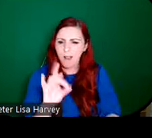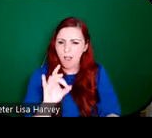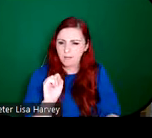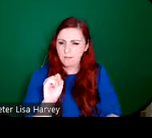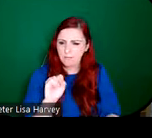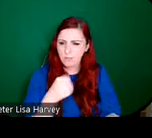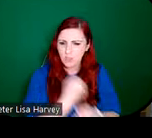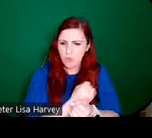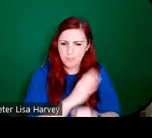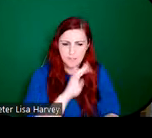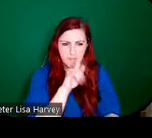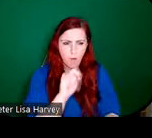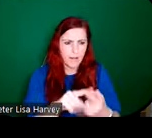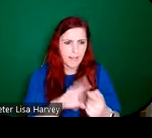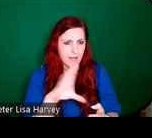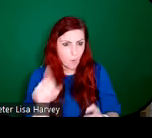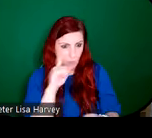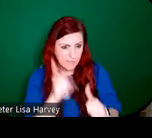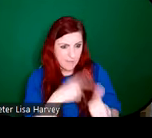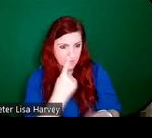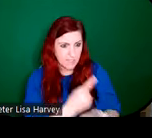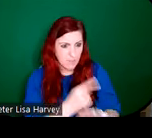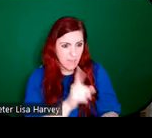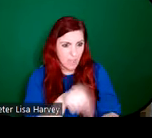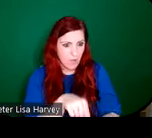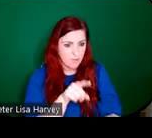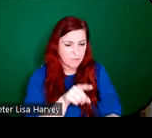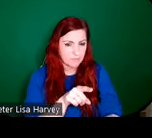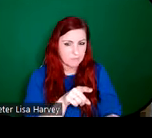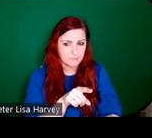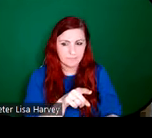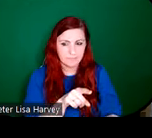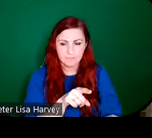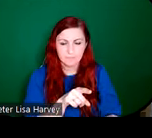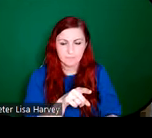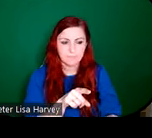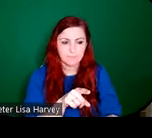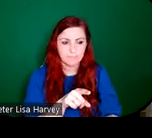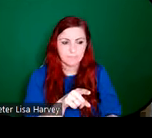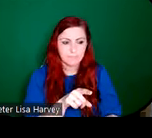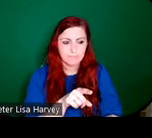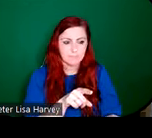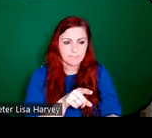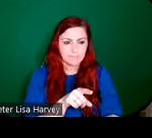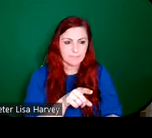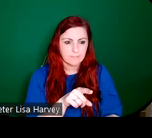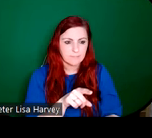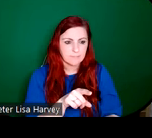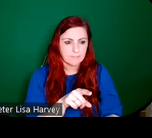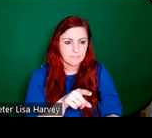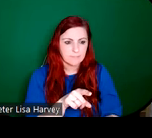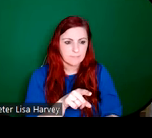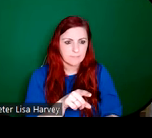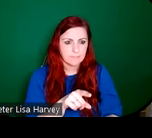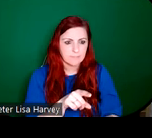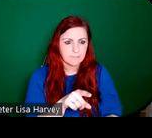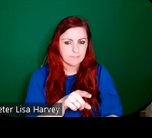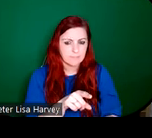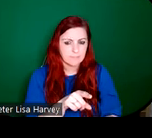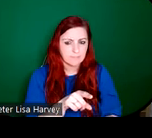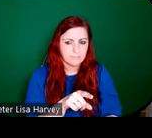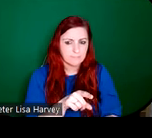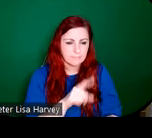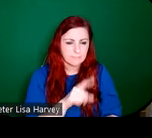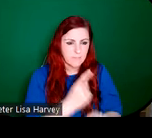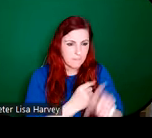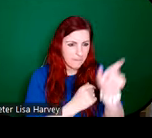an advertisement for this Cork branch on the left, where it states "encourage